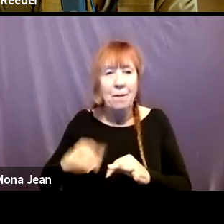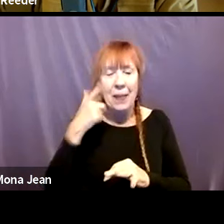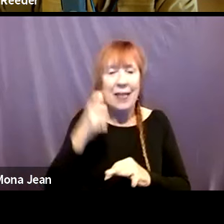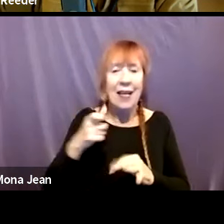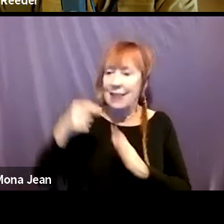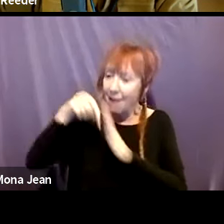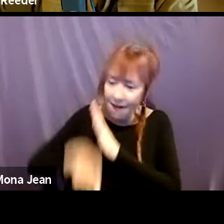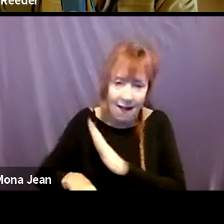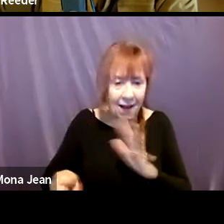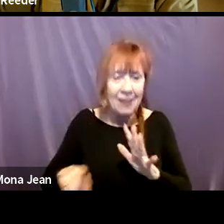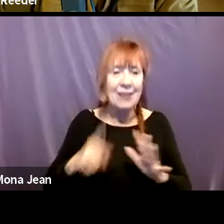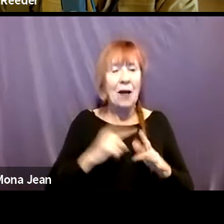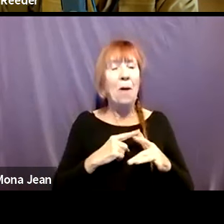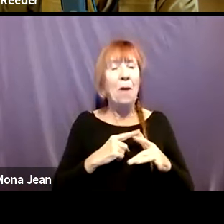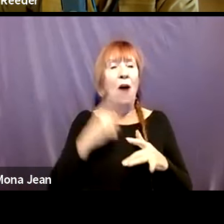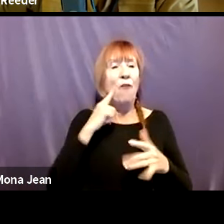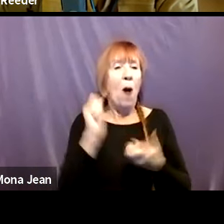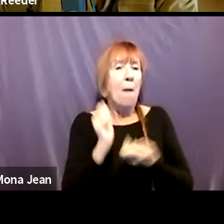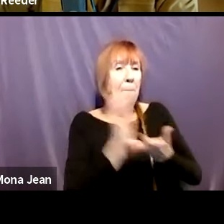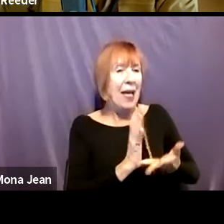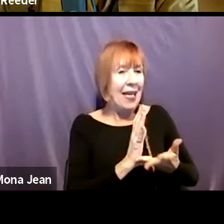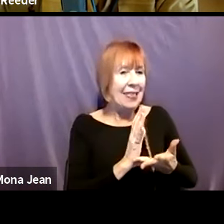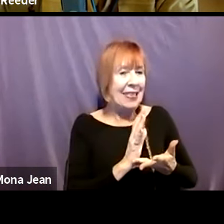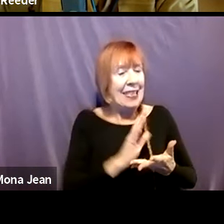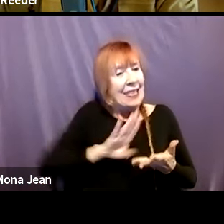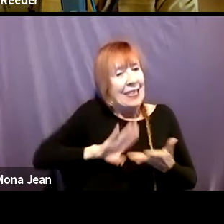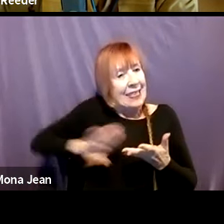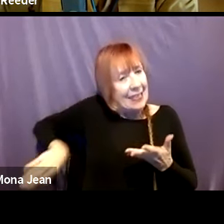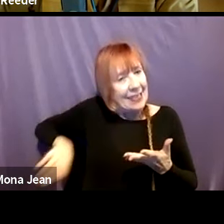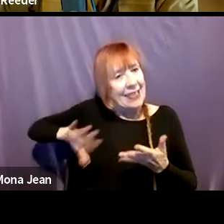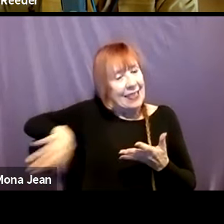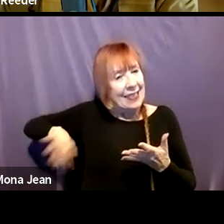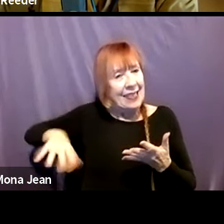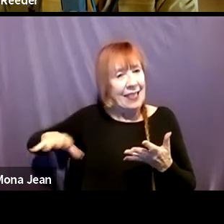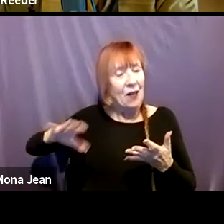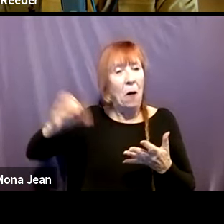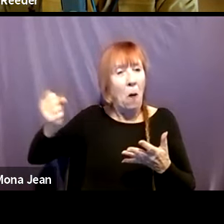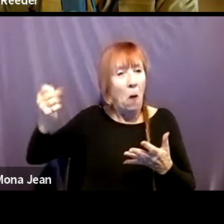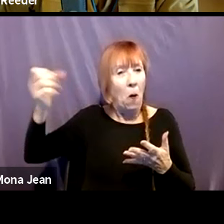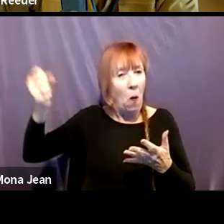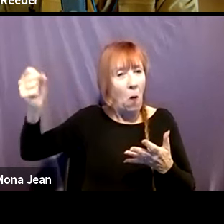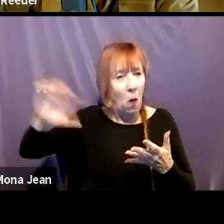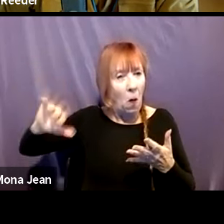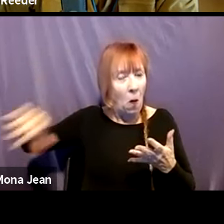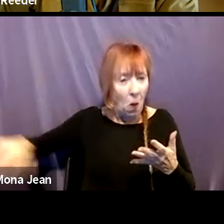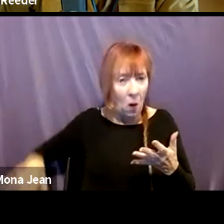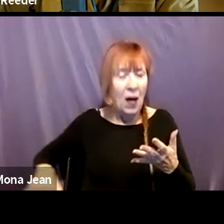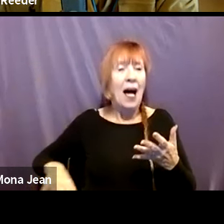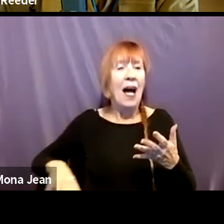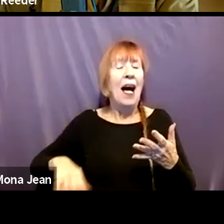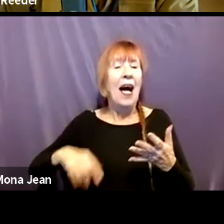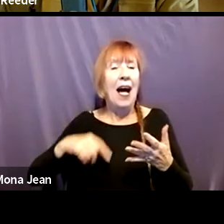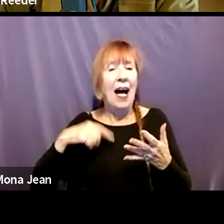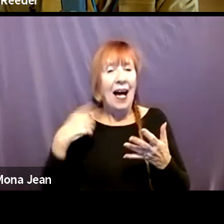So I think it's just like trying to remove stuff that isn't pertaining to, 'cause like Amani said,